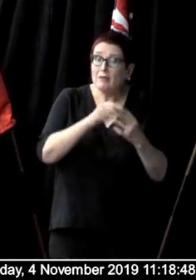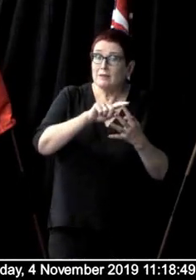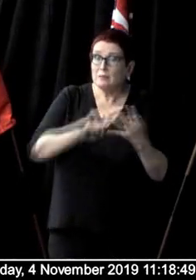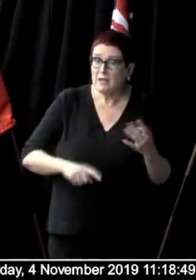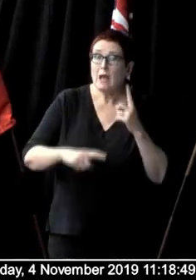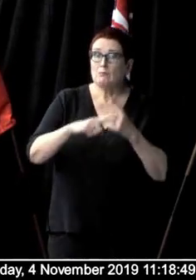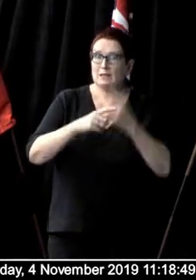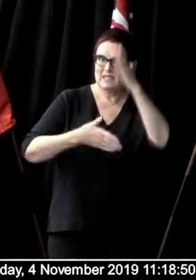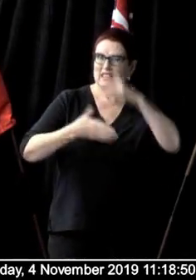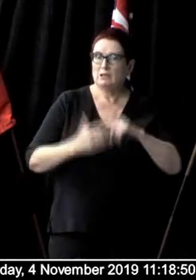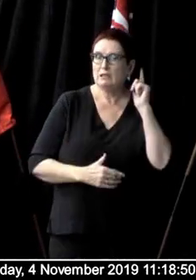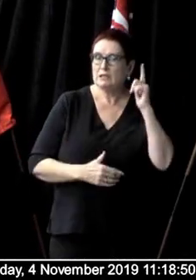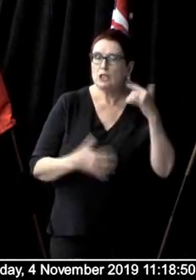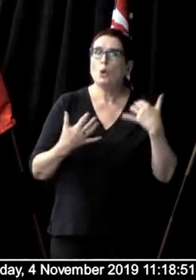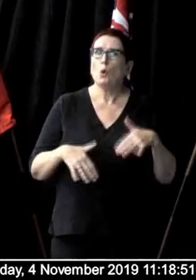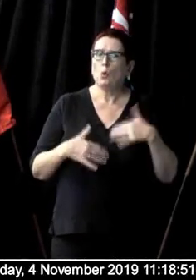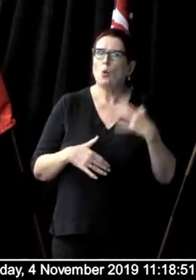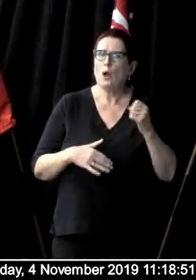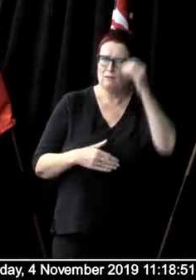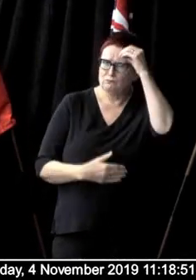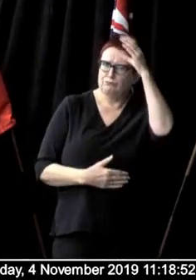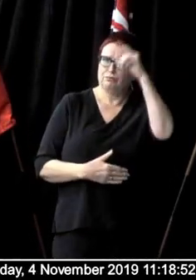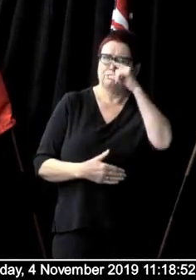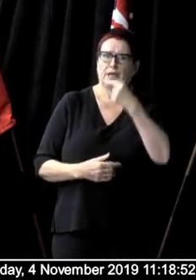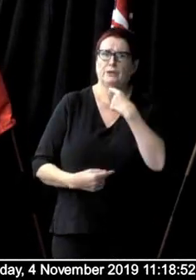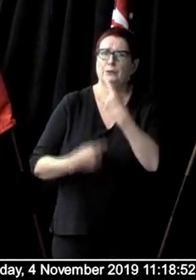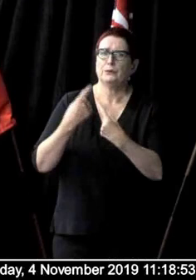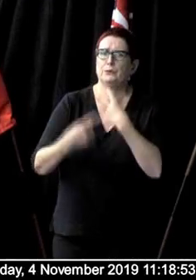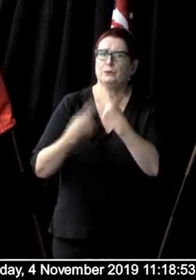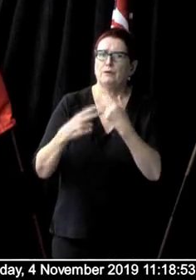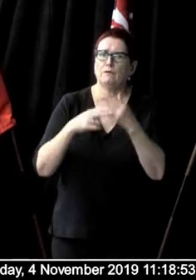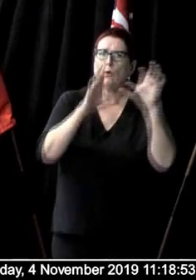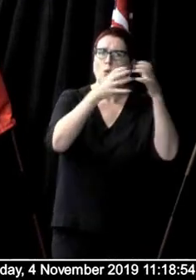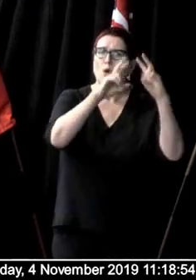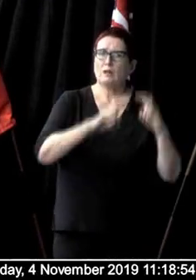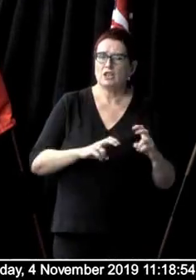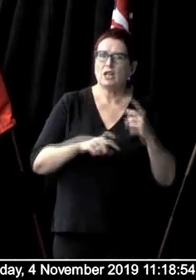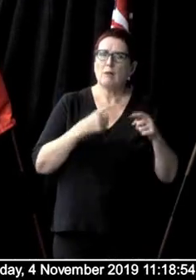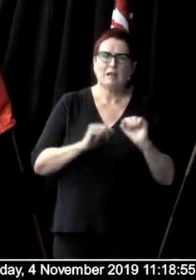is well placed to inform the Commission about the difficulties that such children face in the education system.